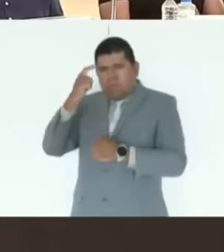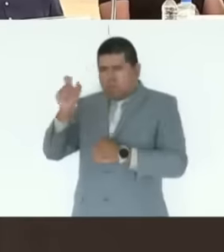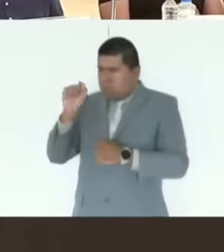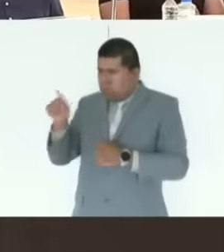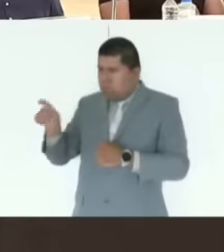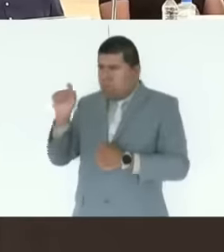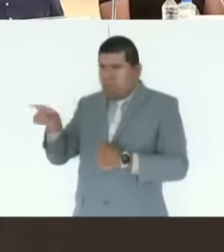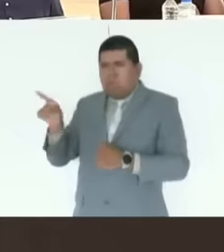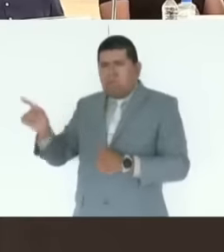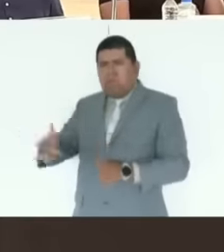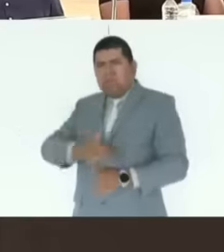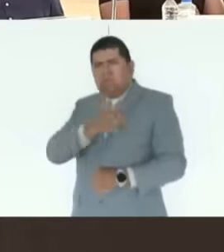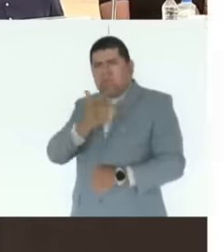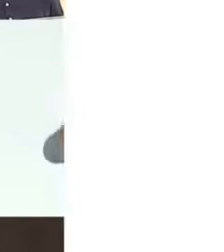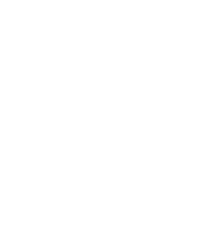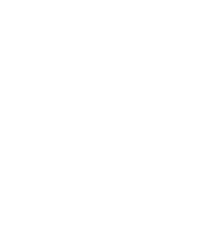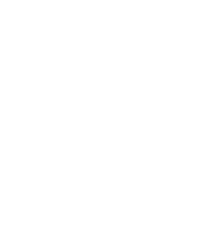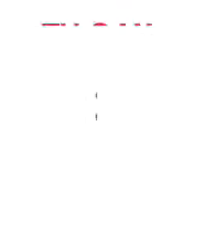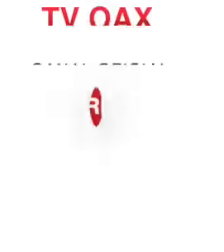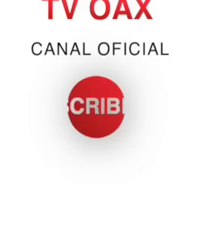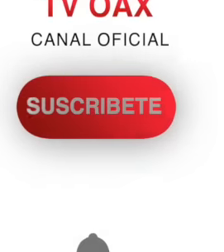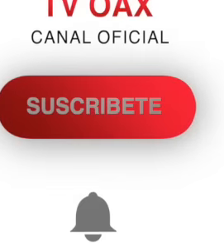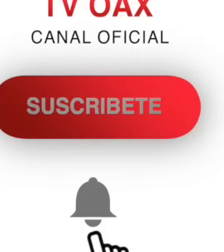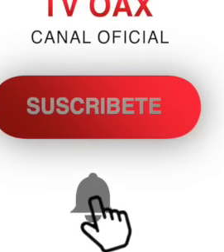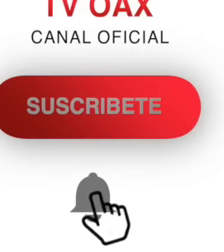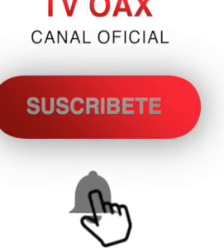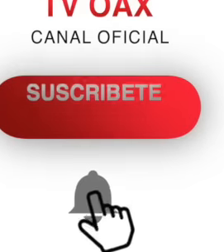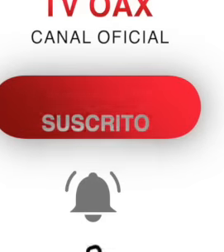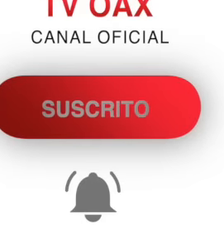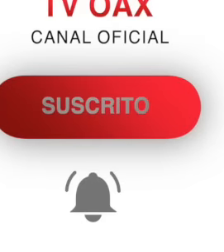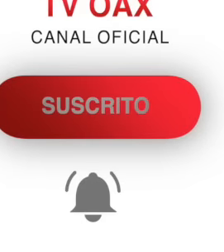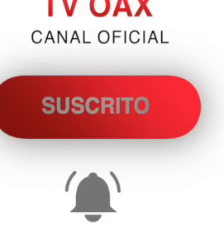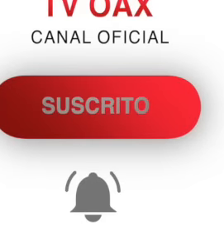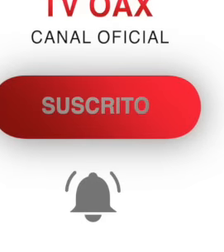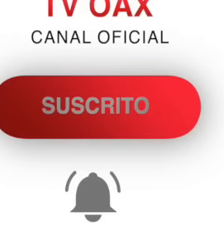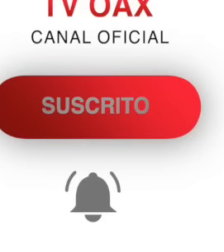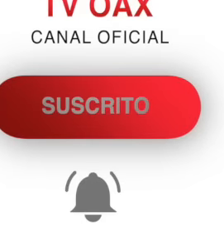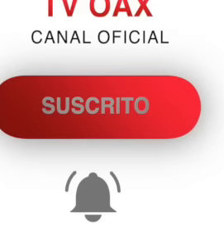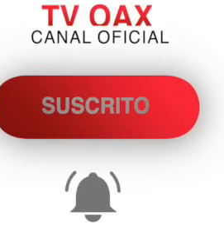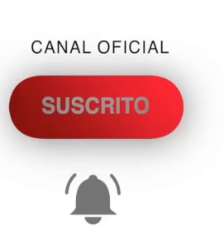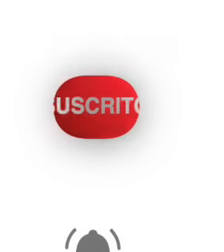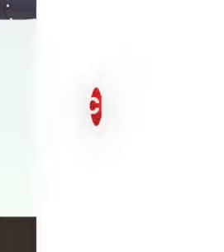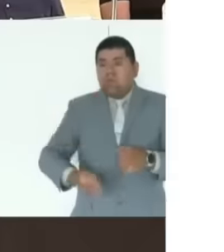causes of our movement we will continue governing from October 1,